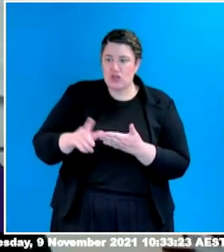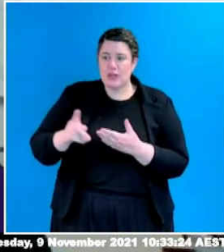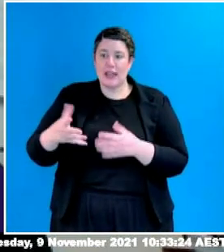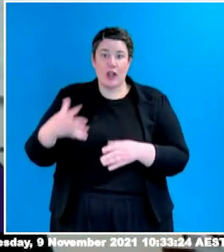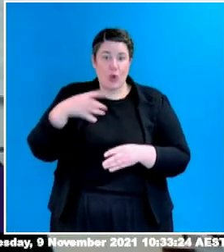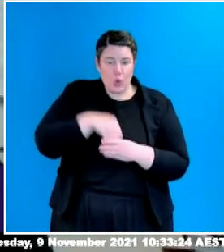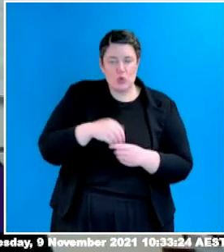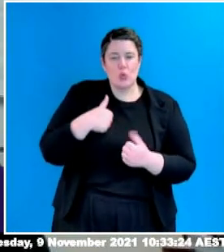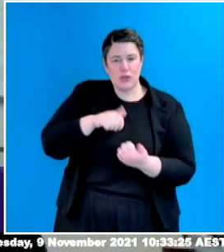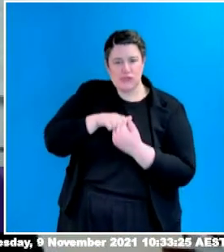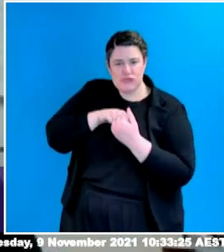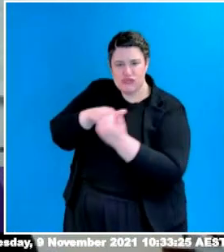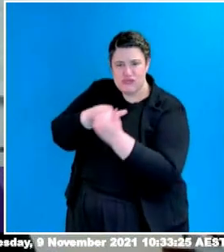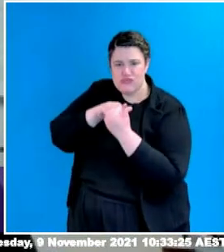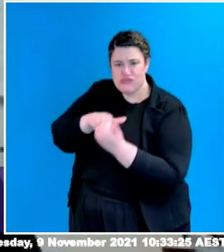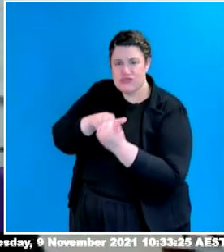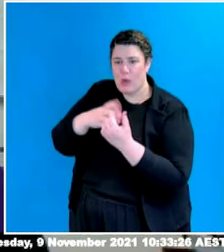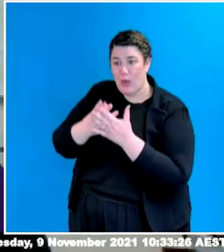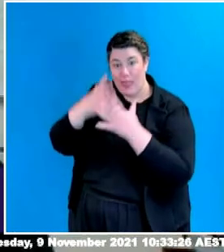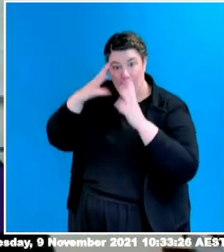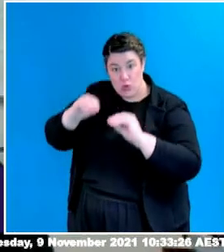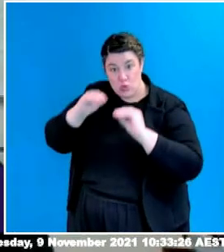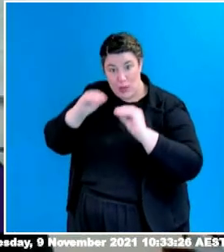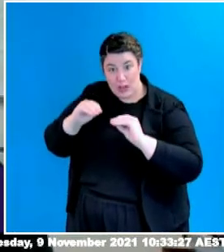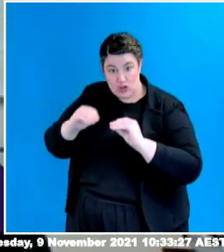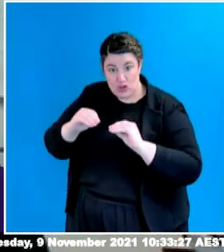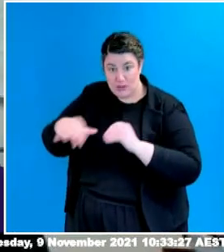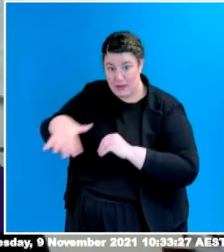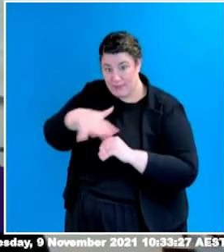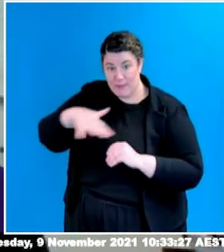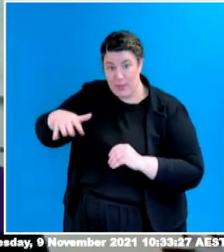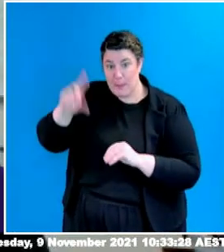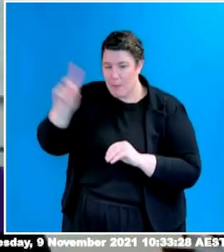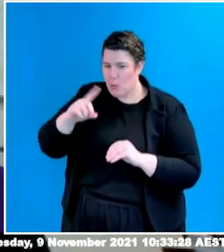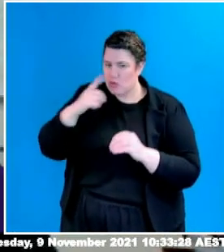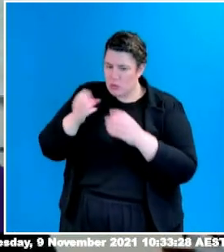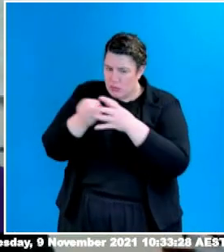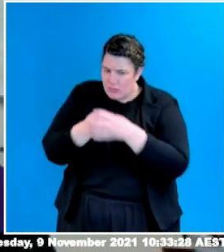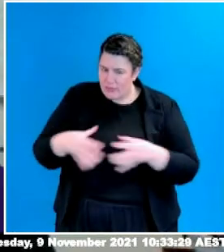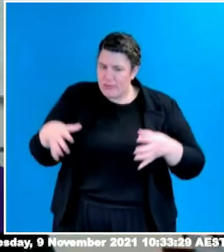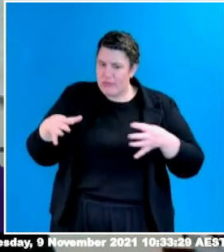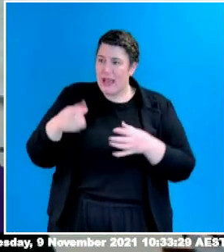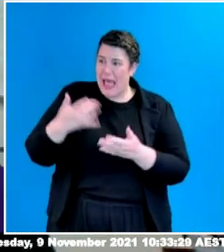education directorate at the moment on expanding their reporting mechanisms